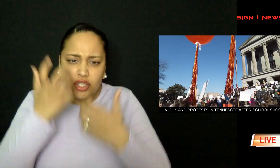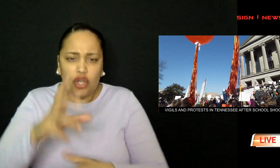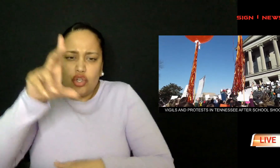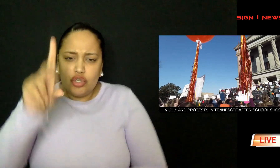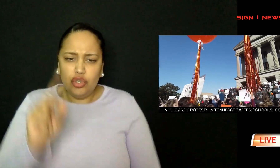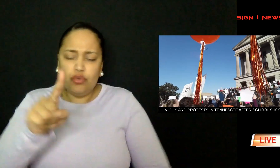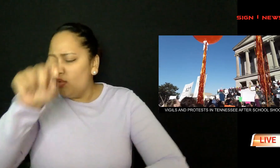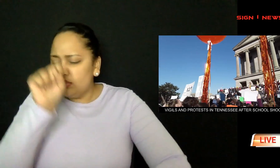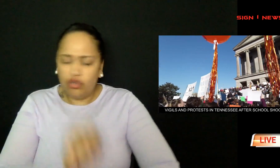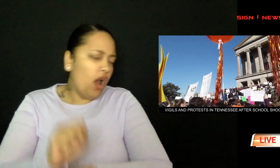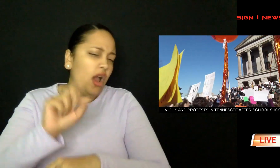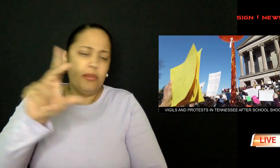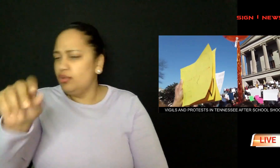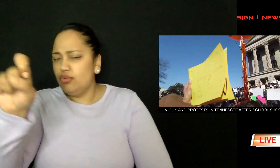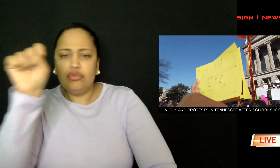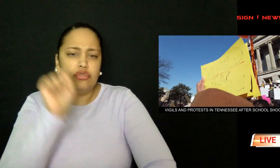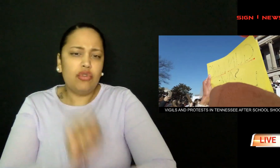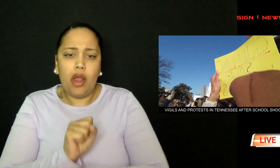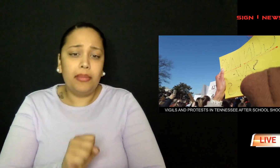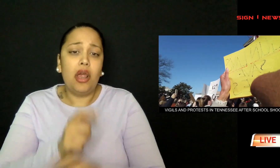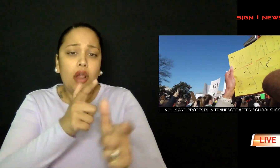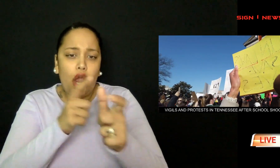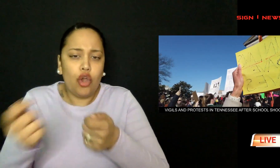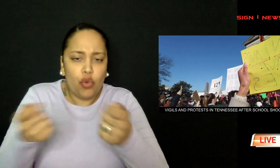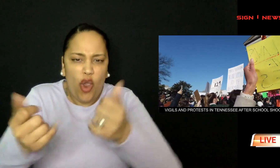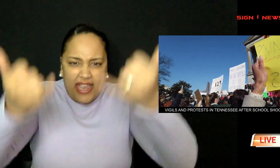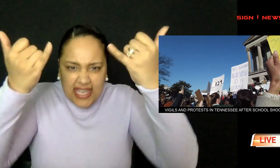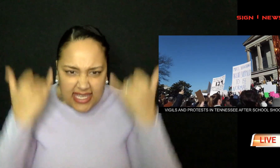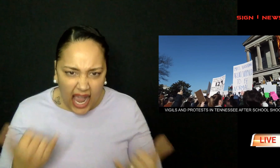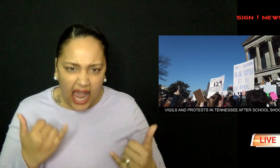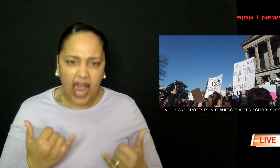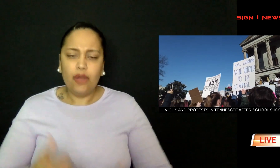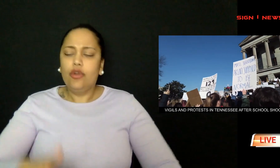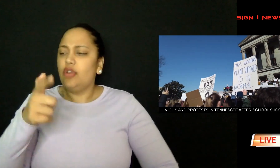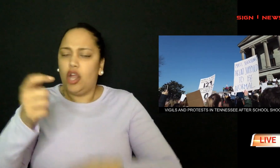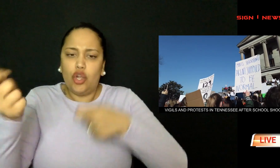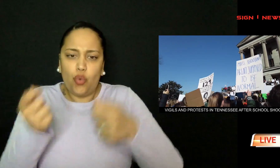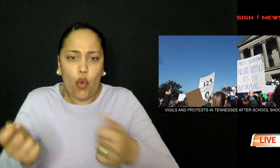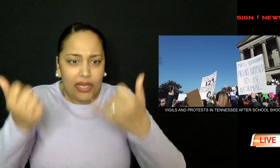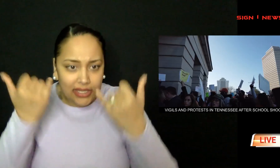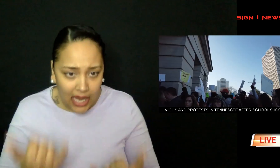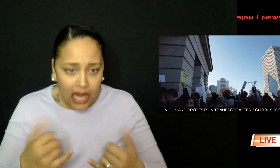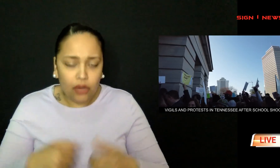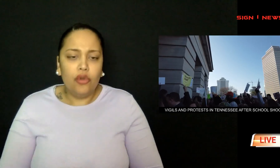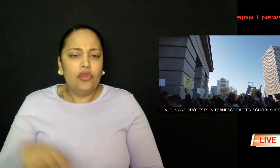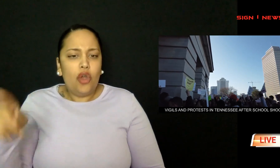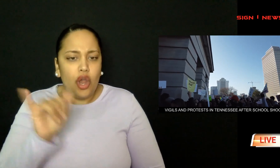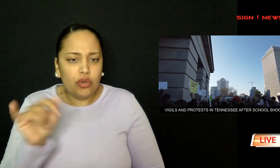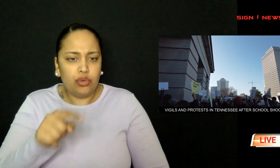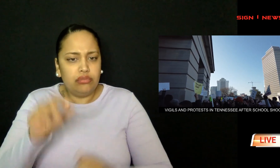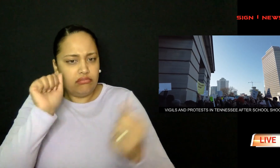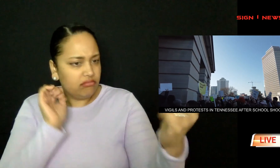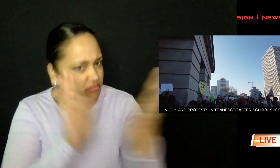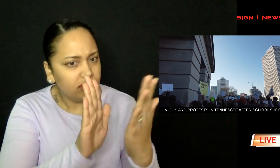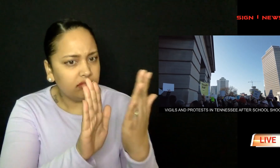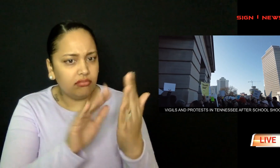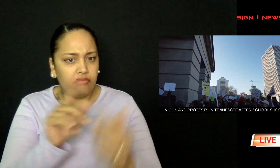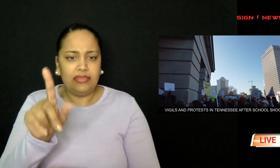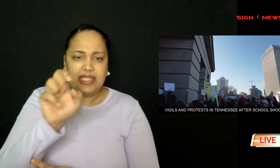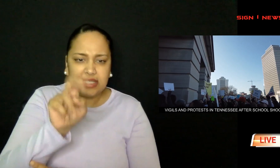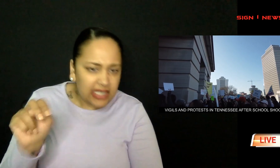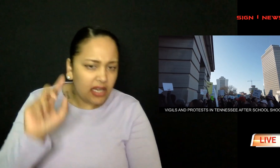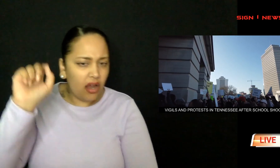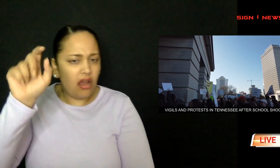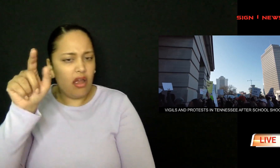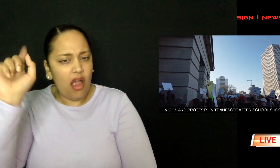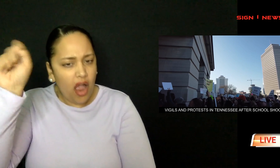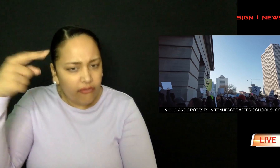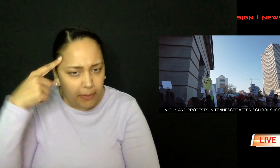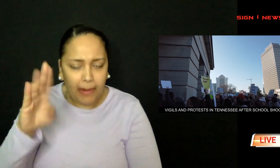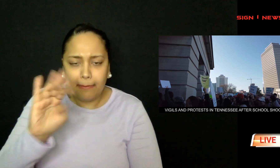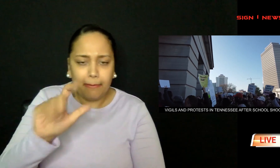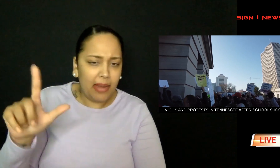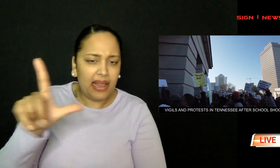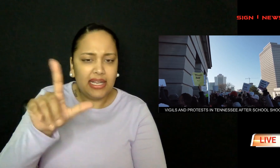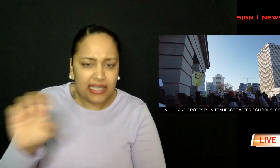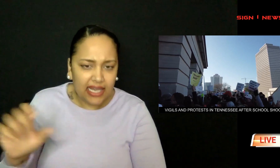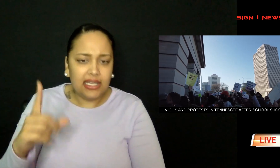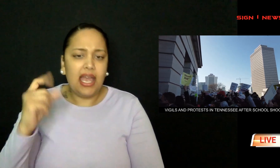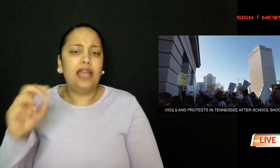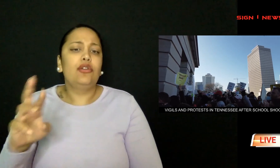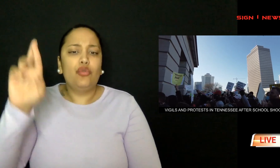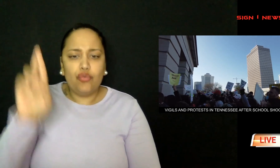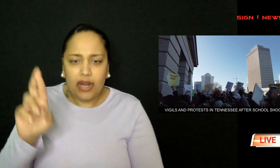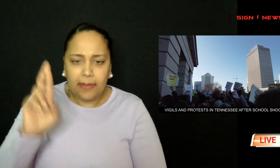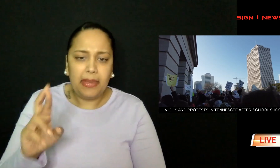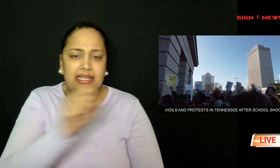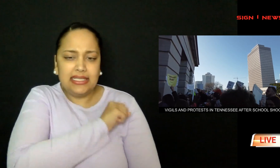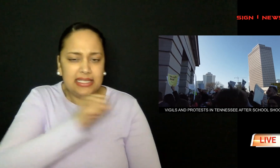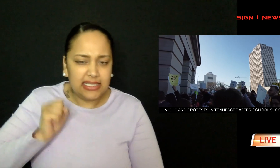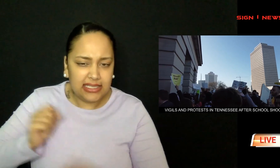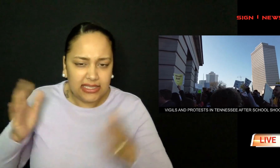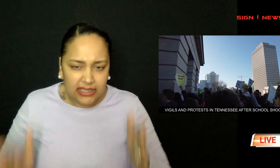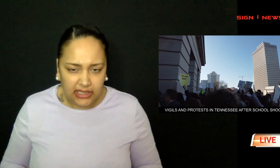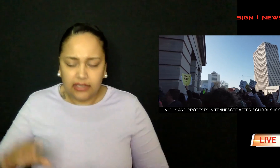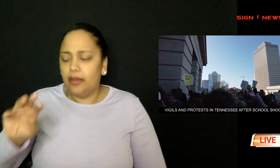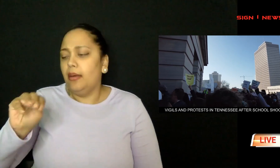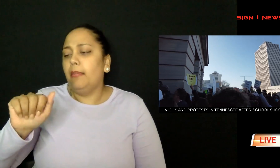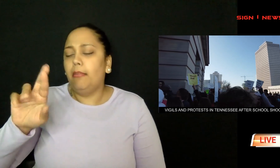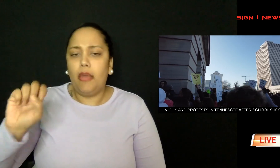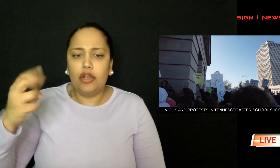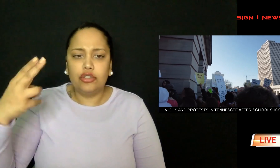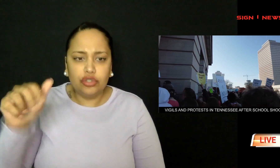chanting do your job and gun control now they also chastised Tennessee Governor Bill Lee